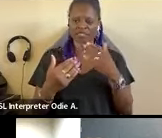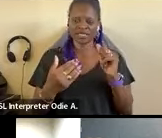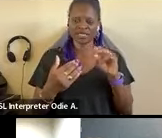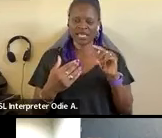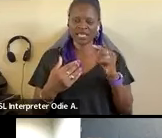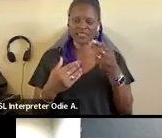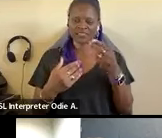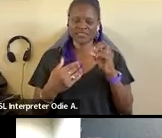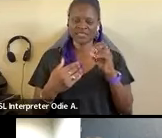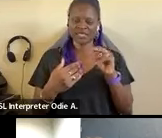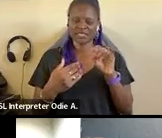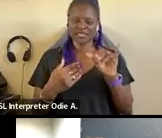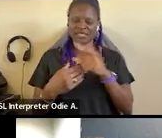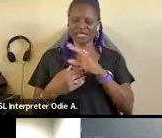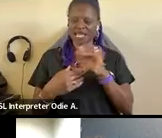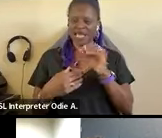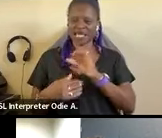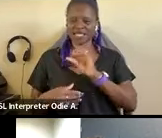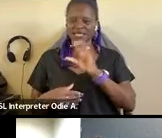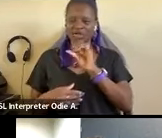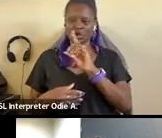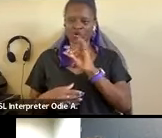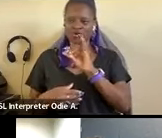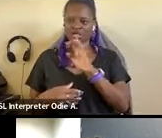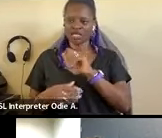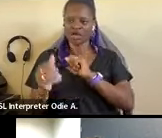interpreter, and Odie, our ASL interpreter.